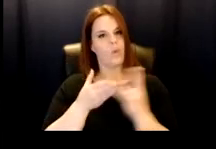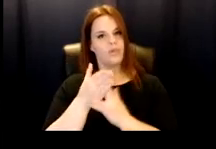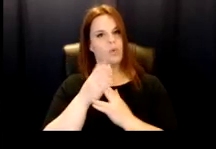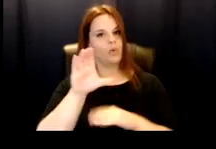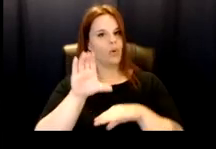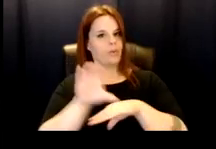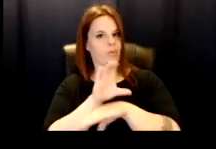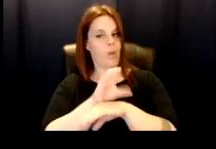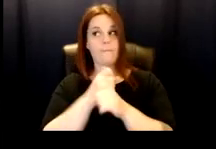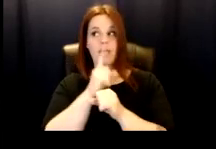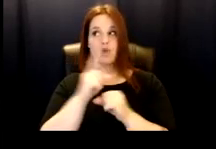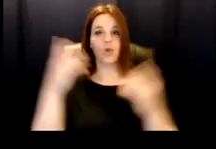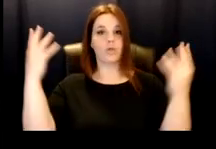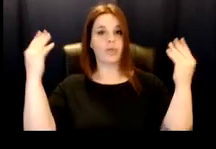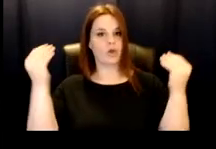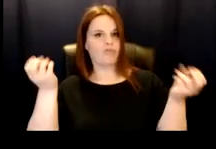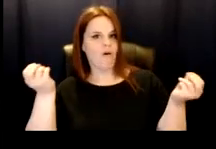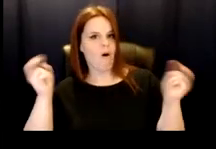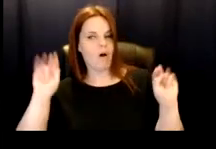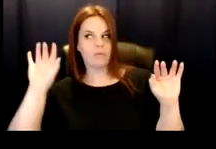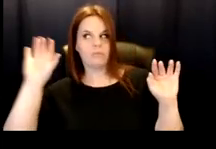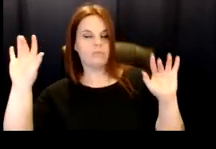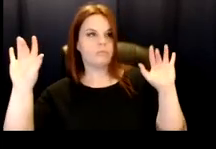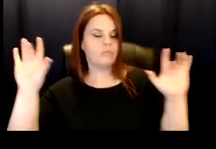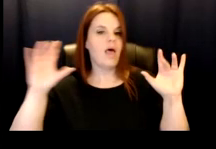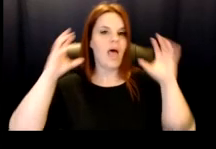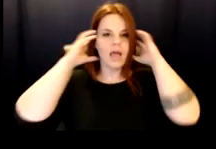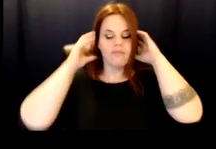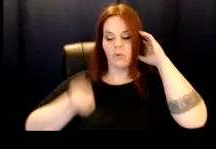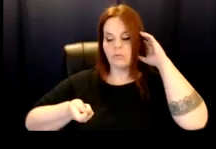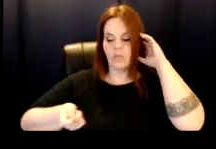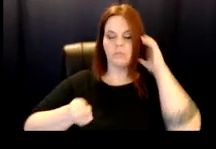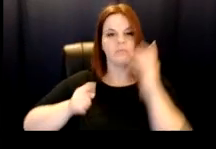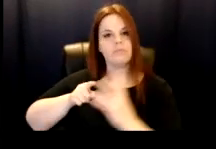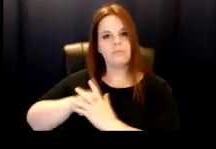speakers are turned on, your headphones plugged in. You can verify the audio settings using